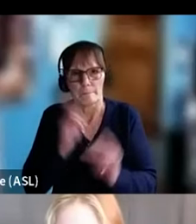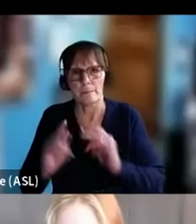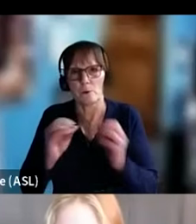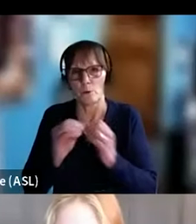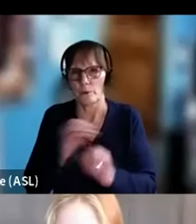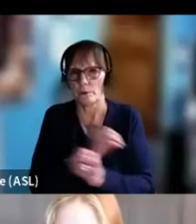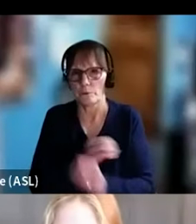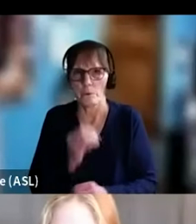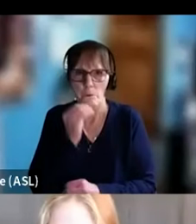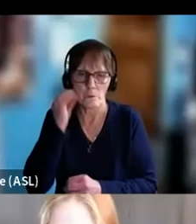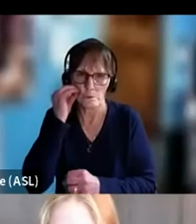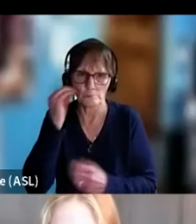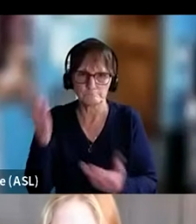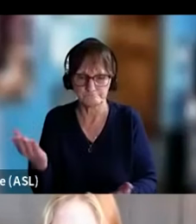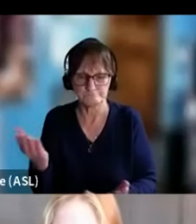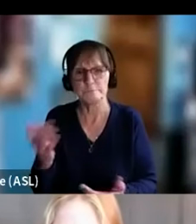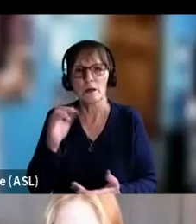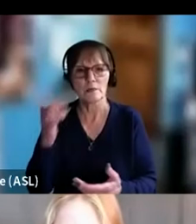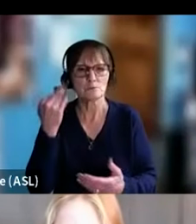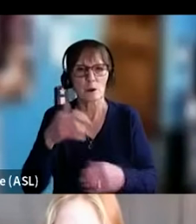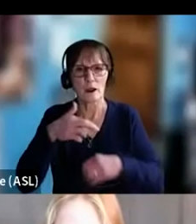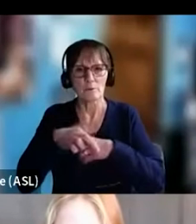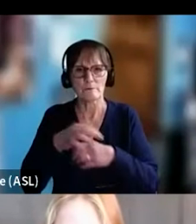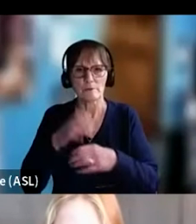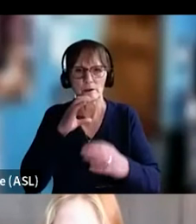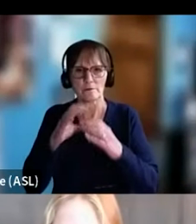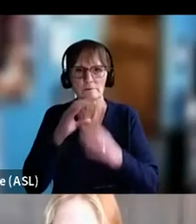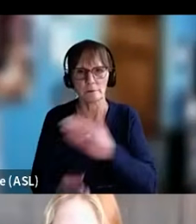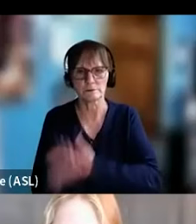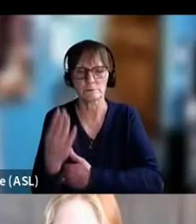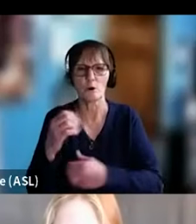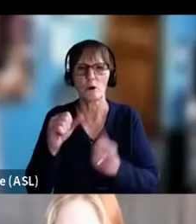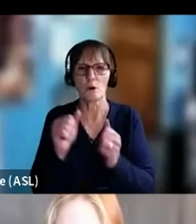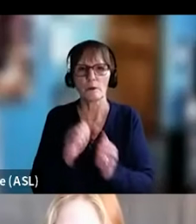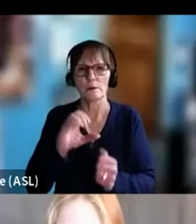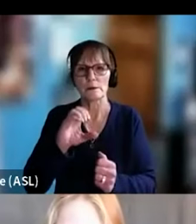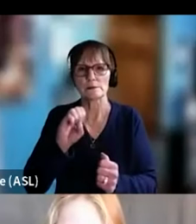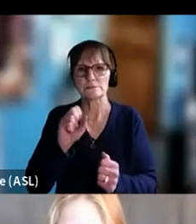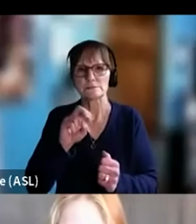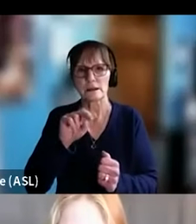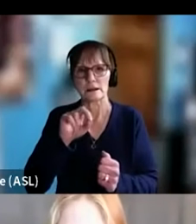Yeah and that is why I referenced that conversation I had this morning with Sandy Markwood